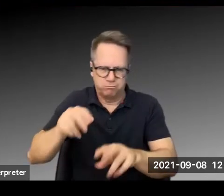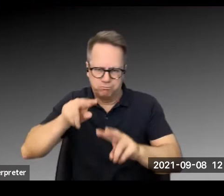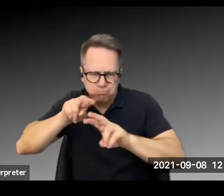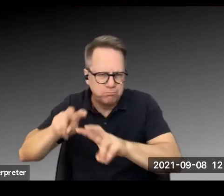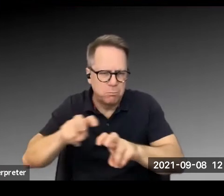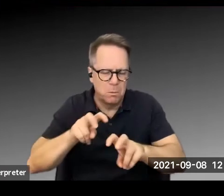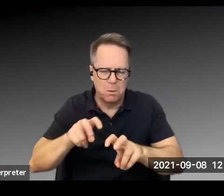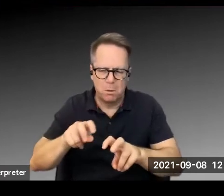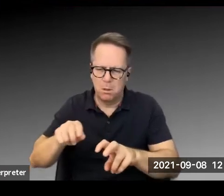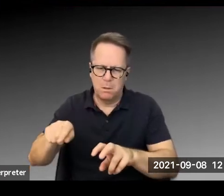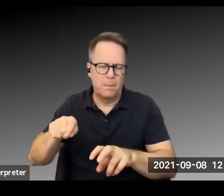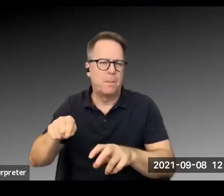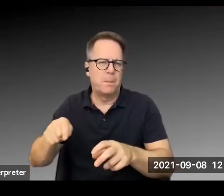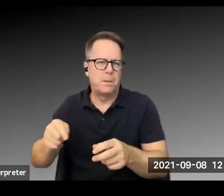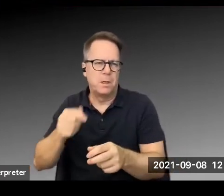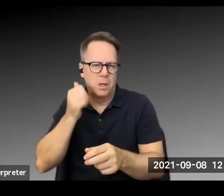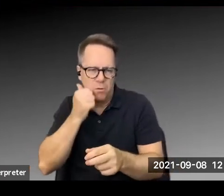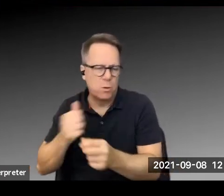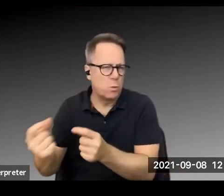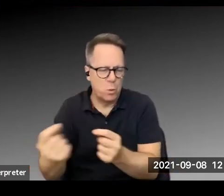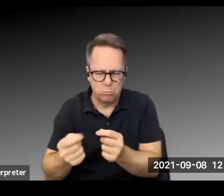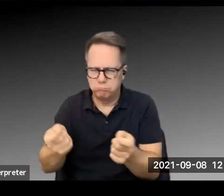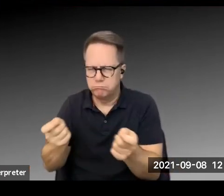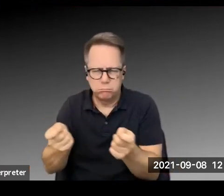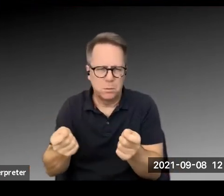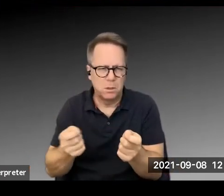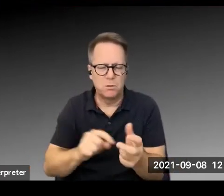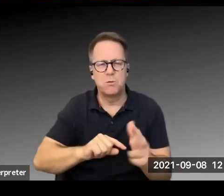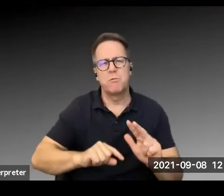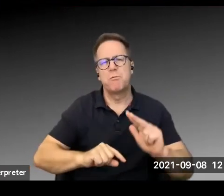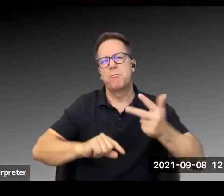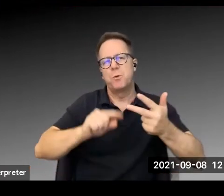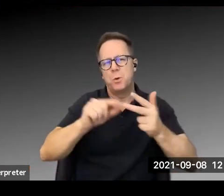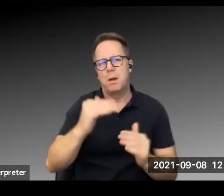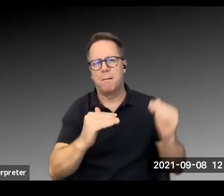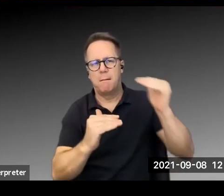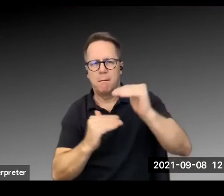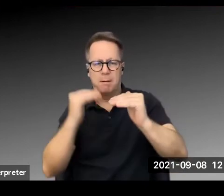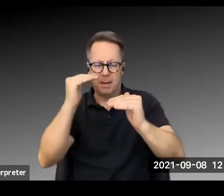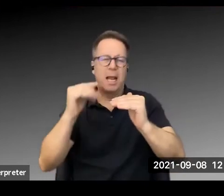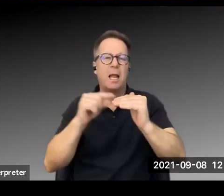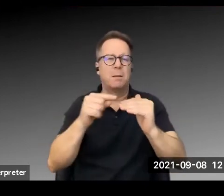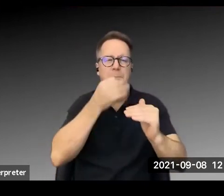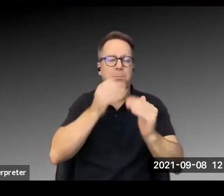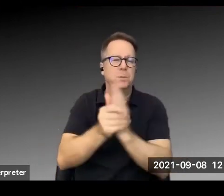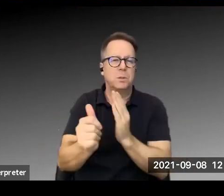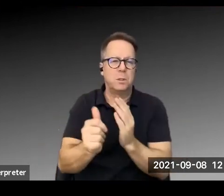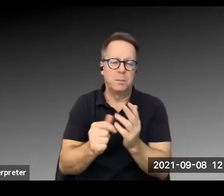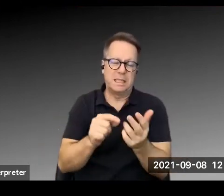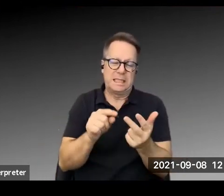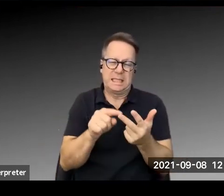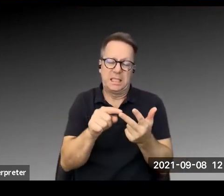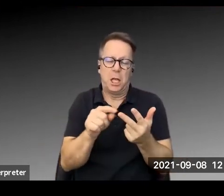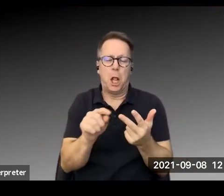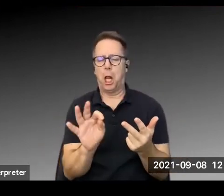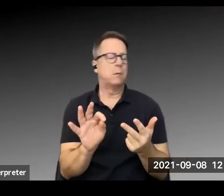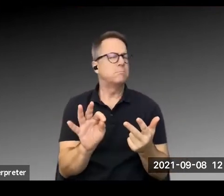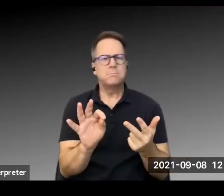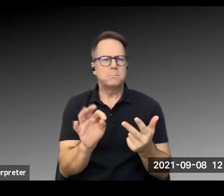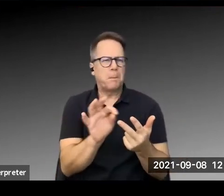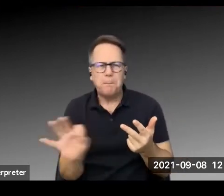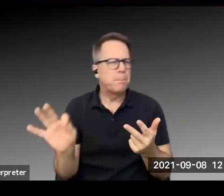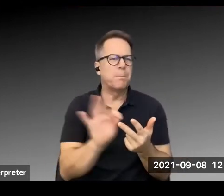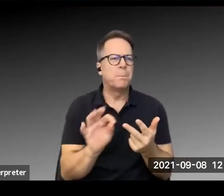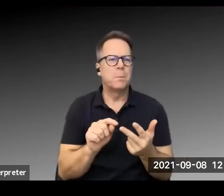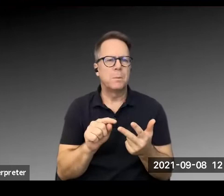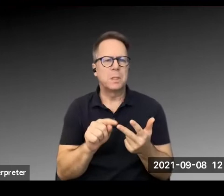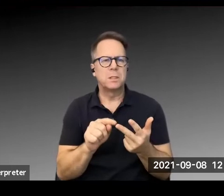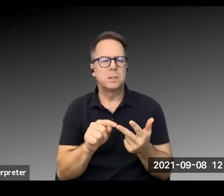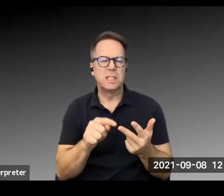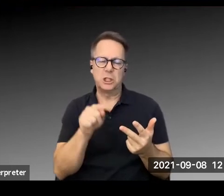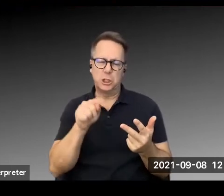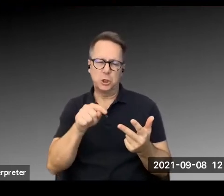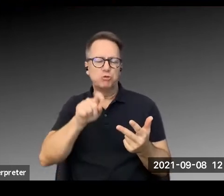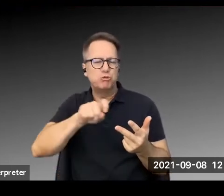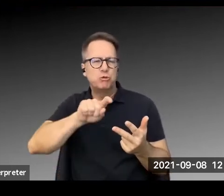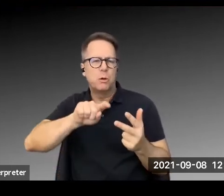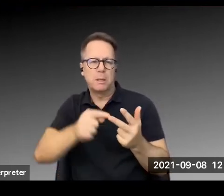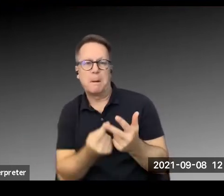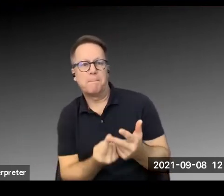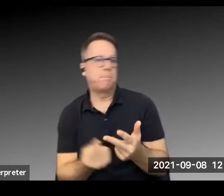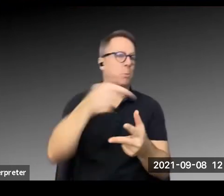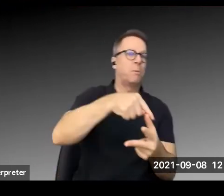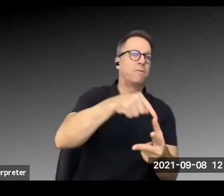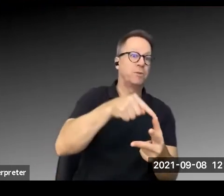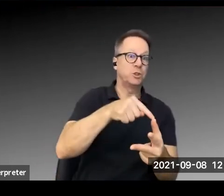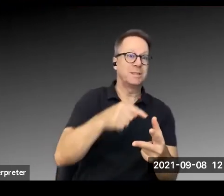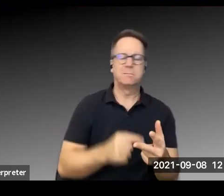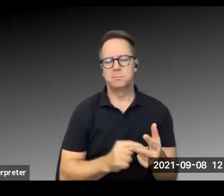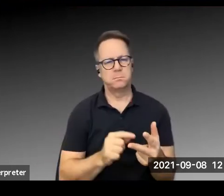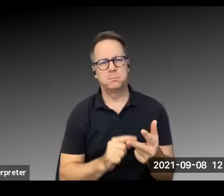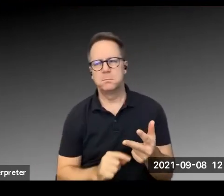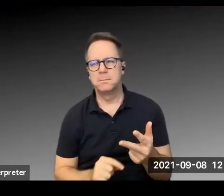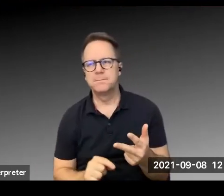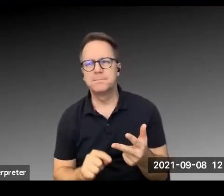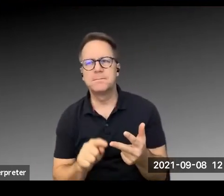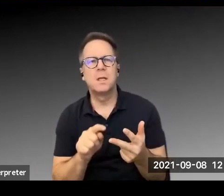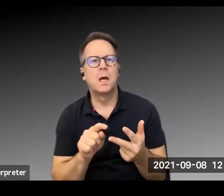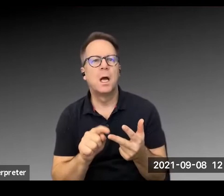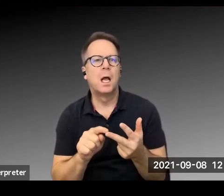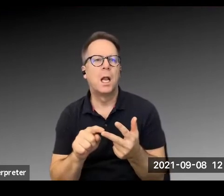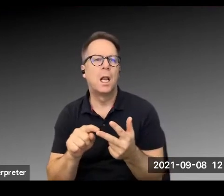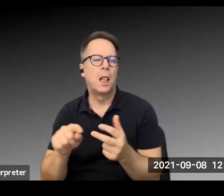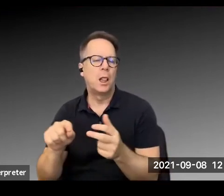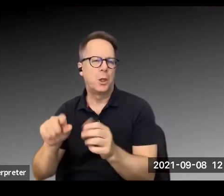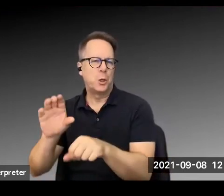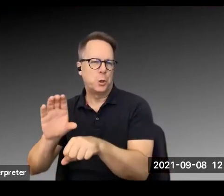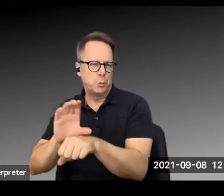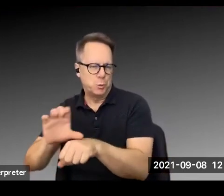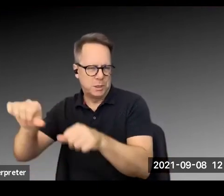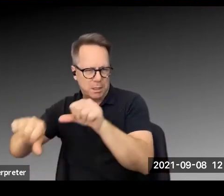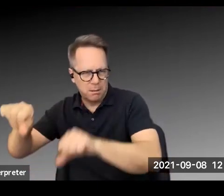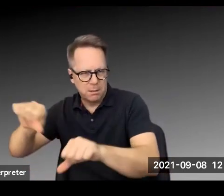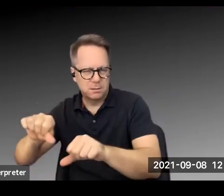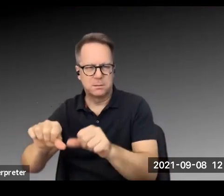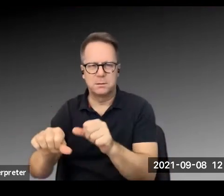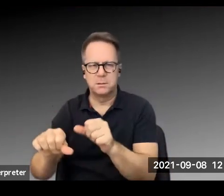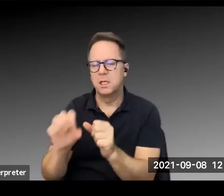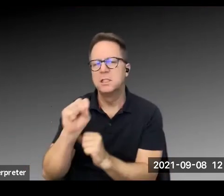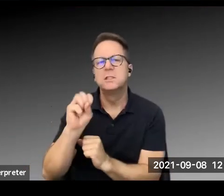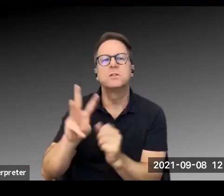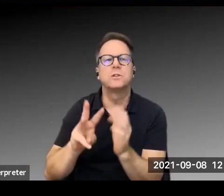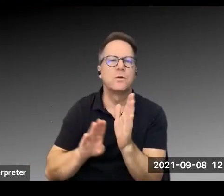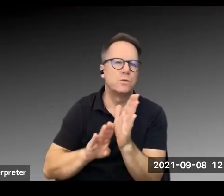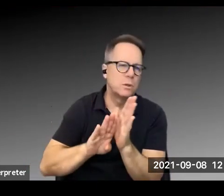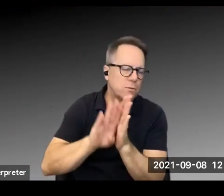And a third layer of expertise, and I would argue, not the least important, but the expertise that should not be driving and the any of the ideation of what should be built our computer scientists and technologists, software developers, designers, HCI